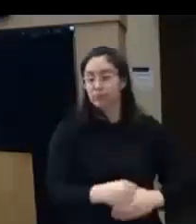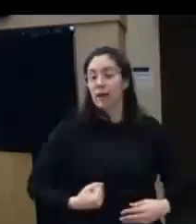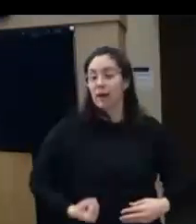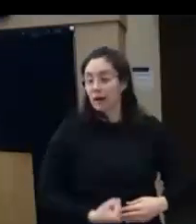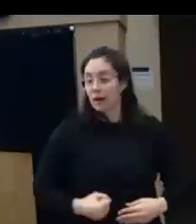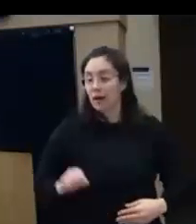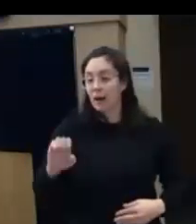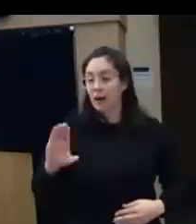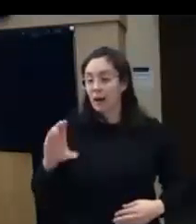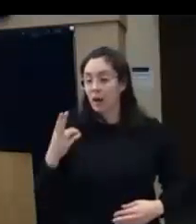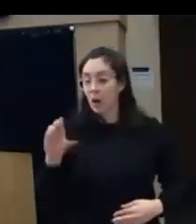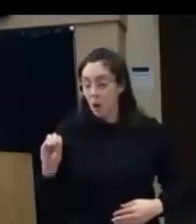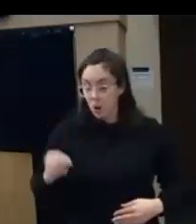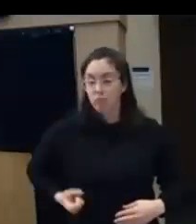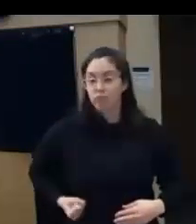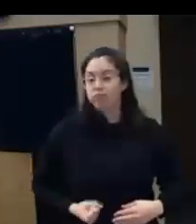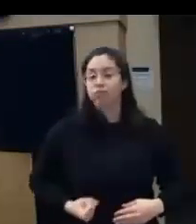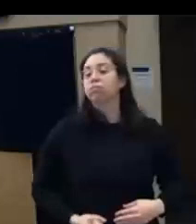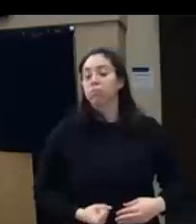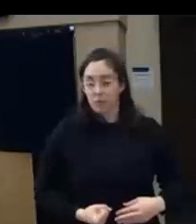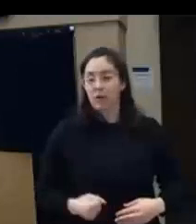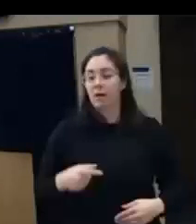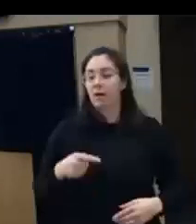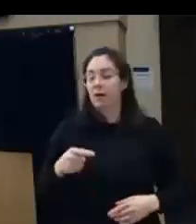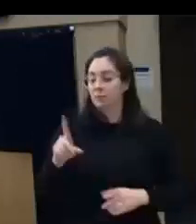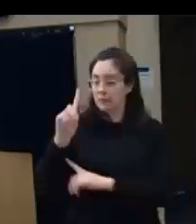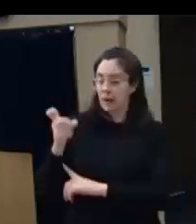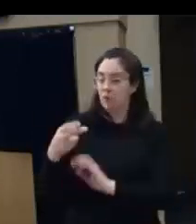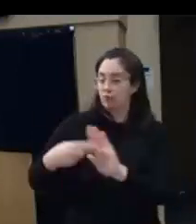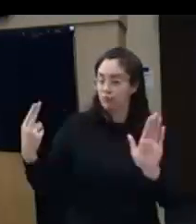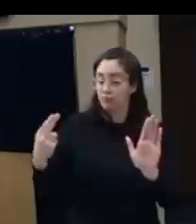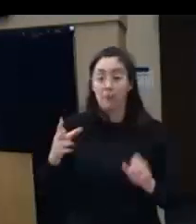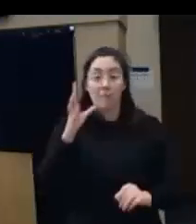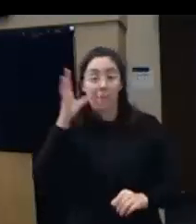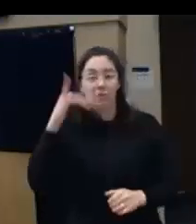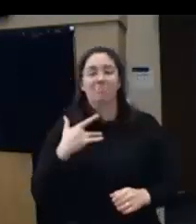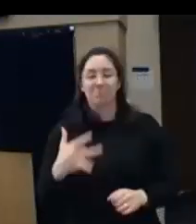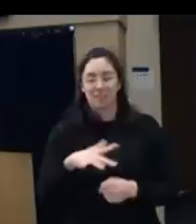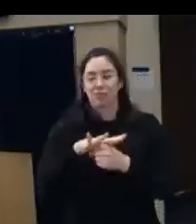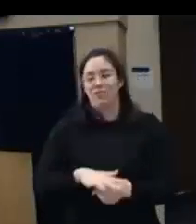echocardiography so these patient parents often are stressed out about it beforehand and so we